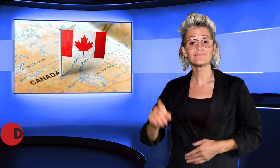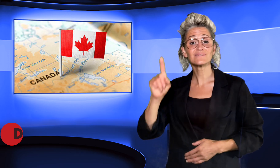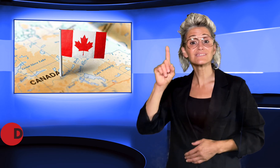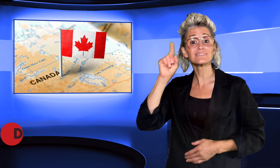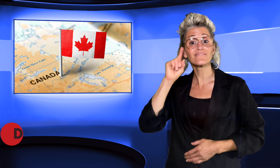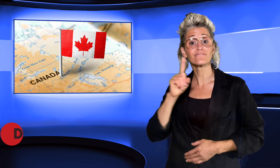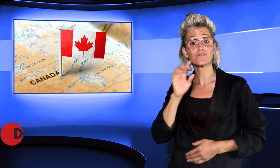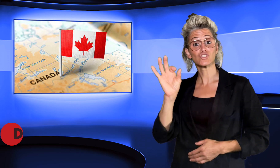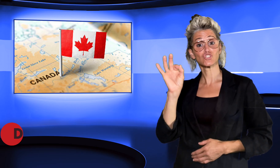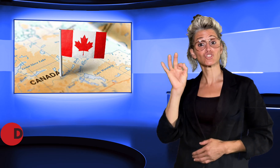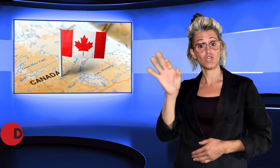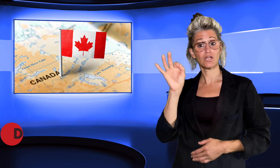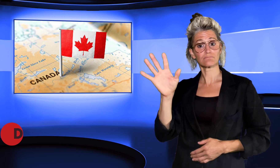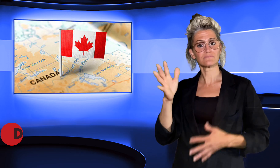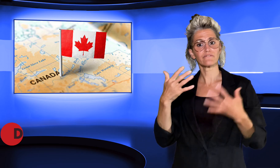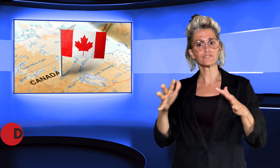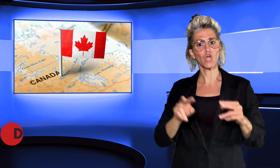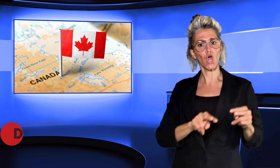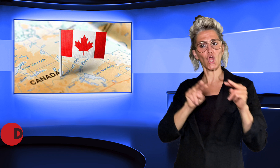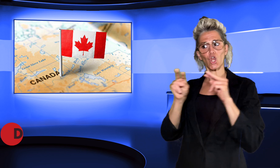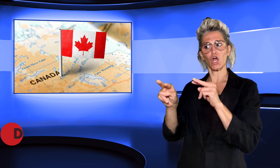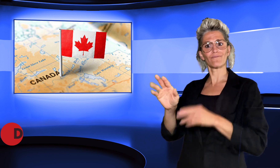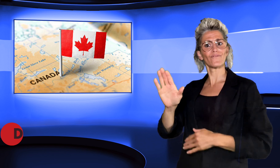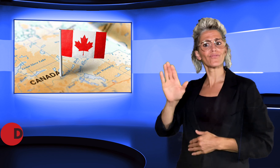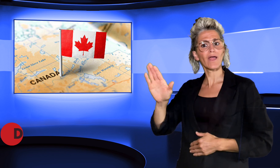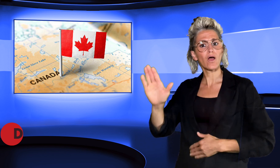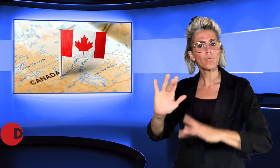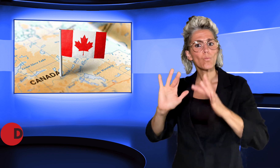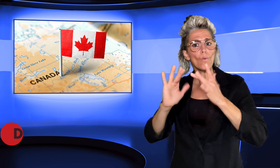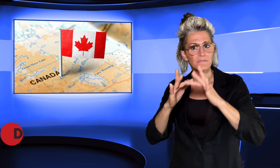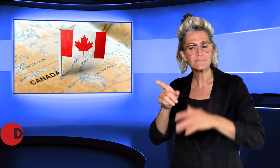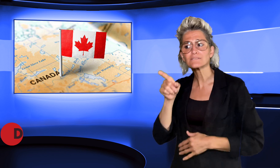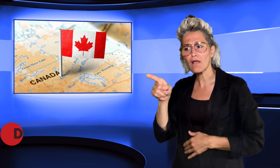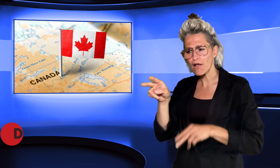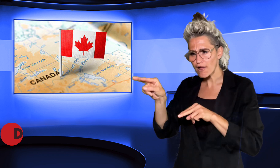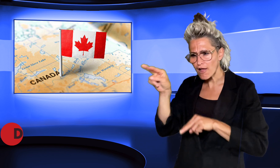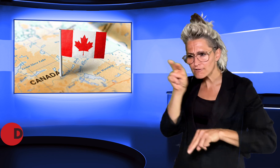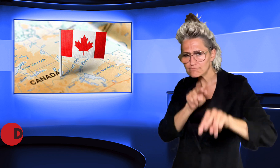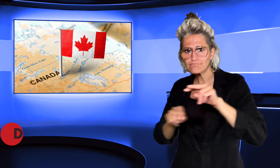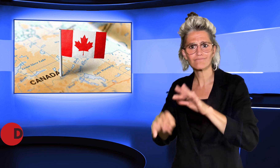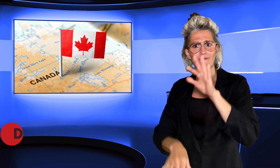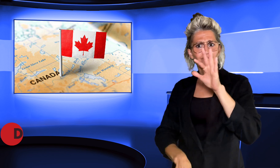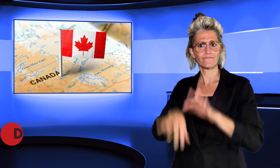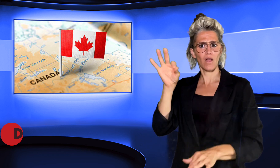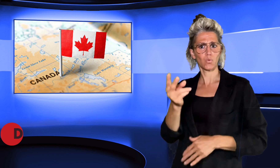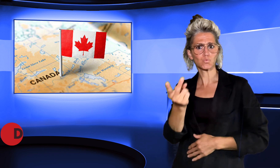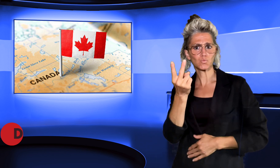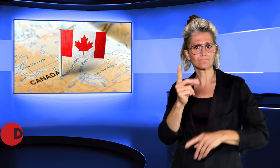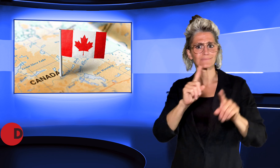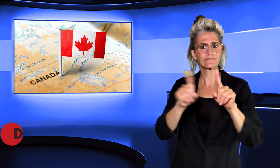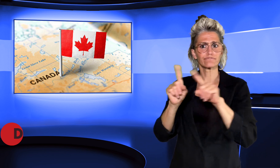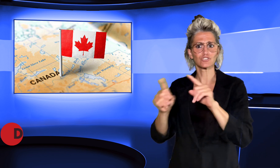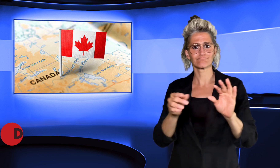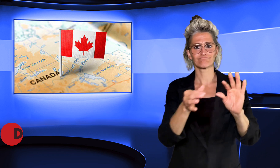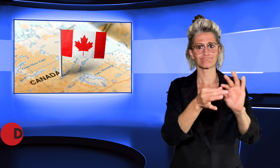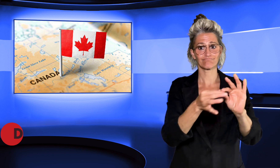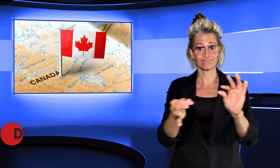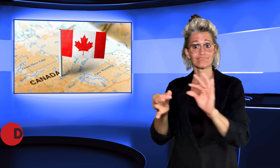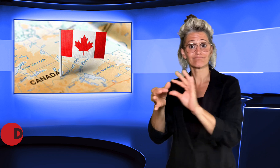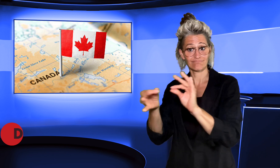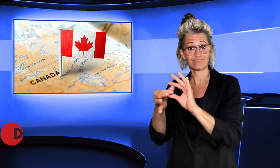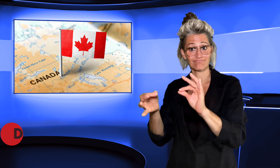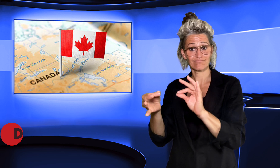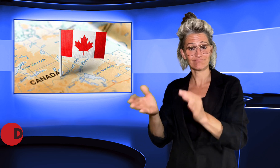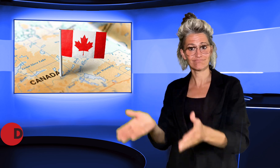[SIGNER]: DeafDots found these two statements on their website: